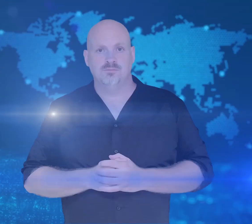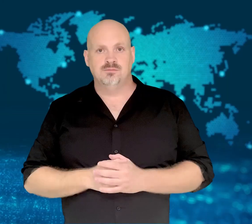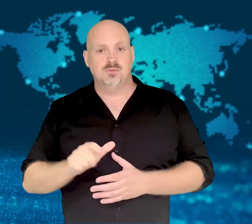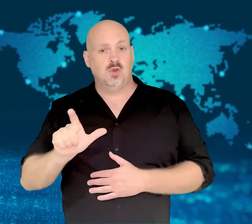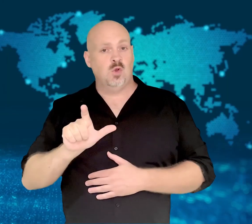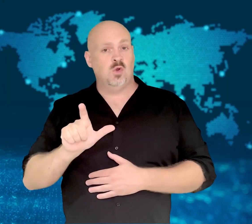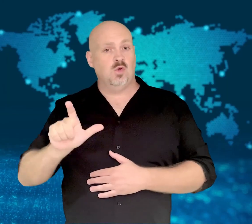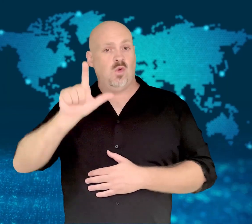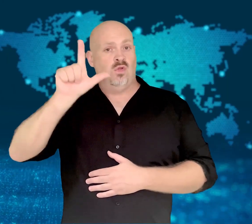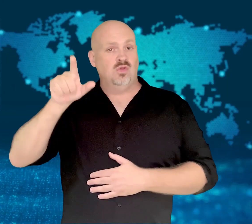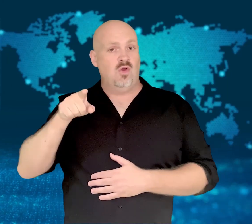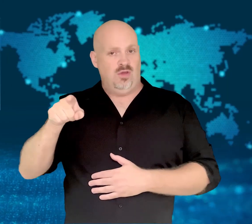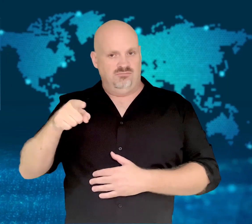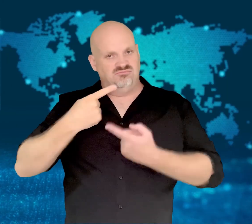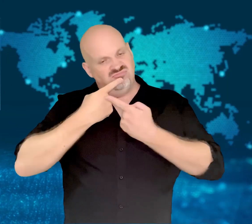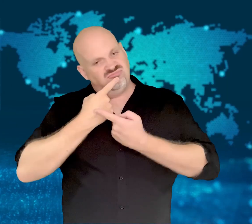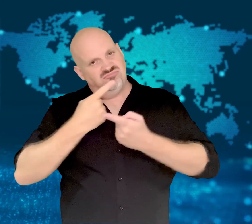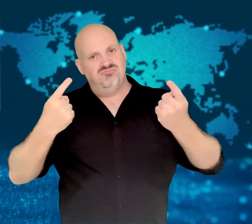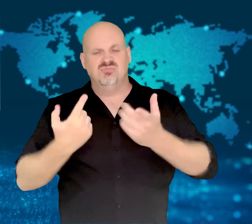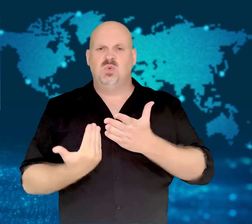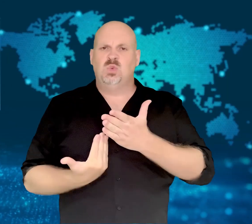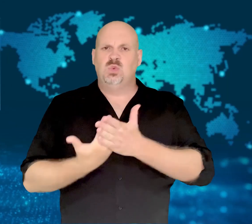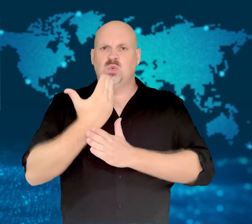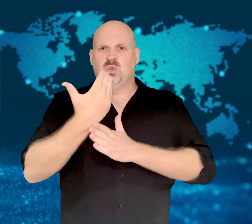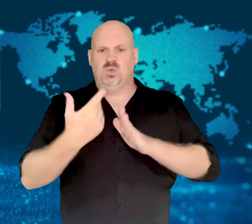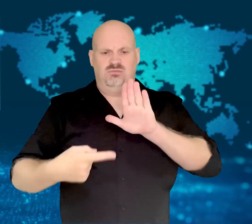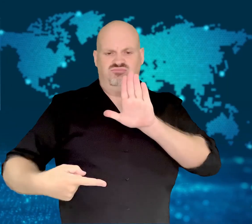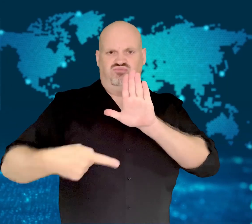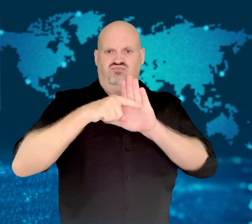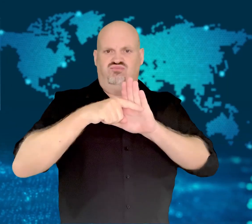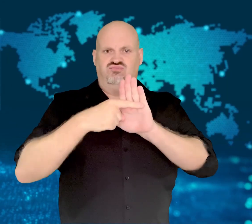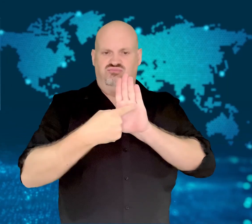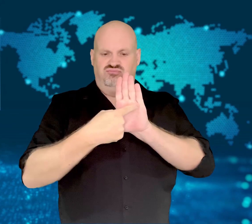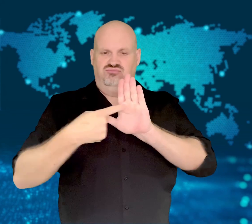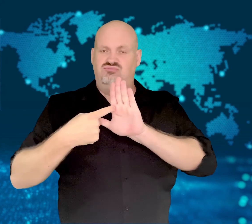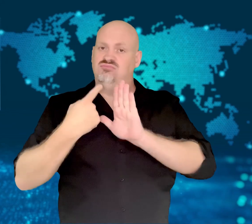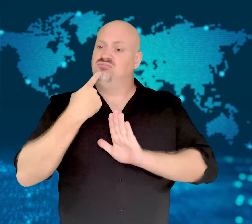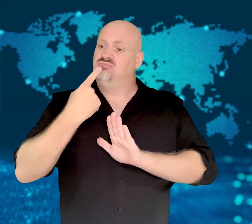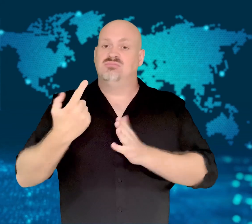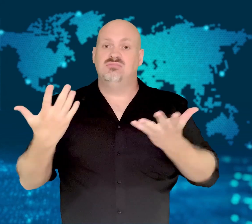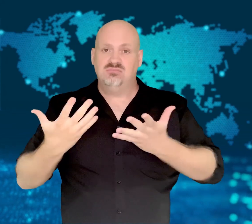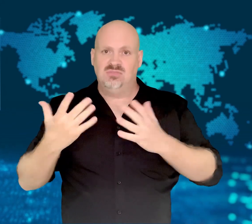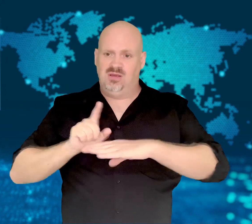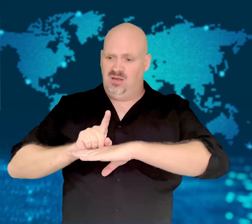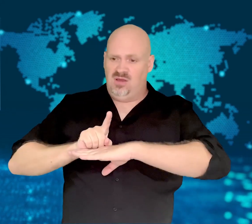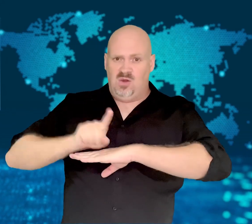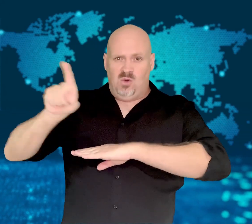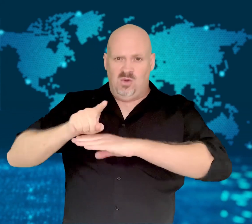[GAVIN]: North Korea has announced a new law saying the country will never give up